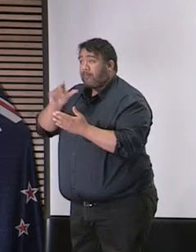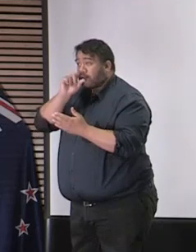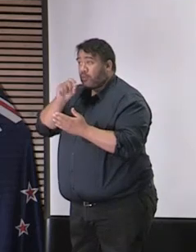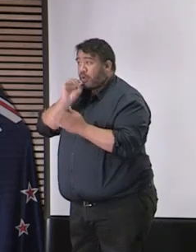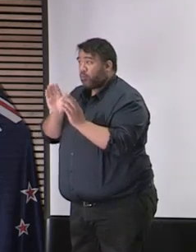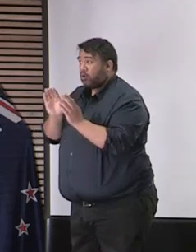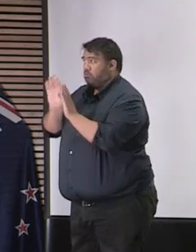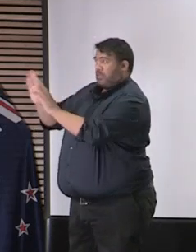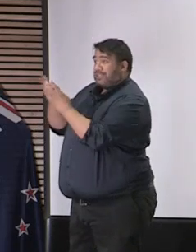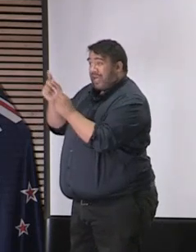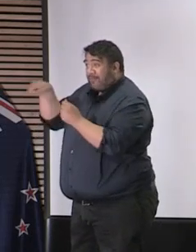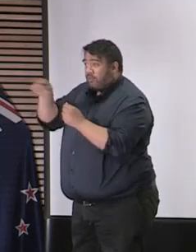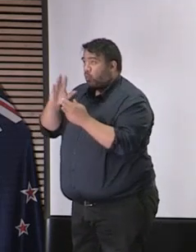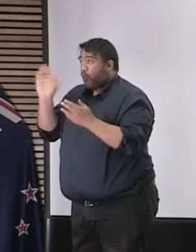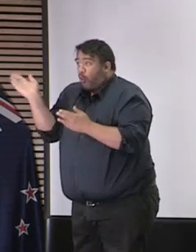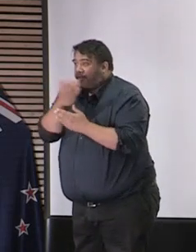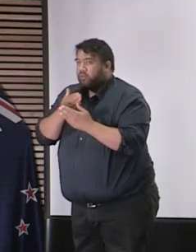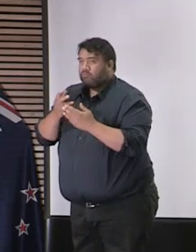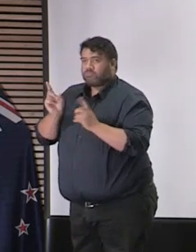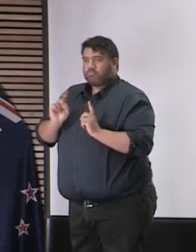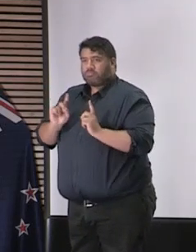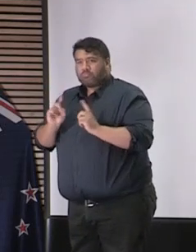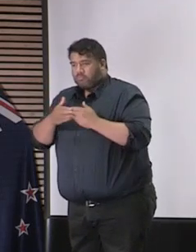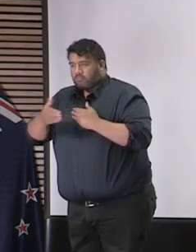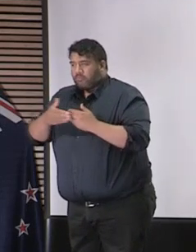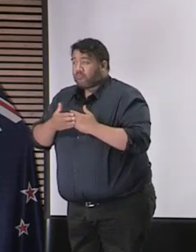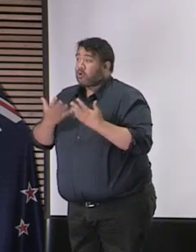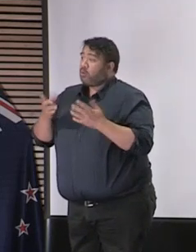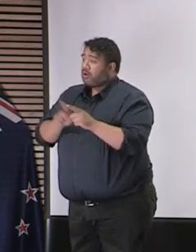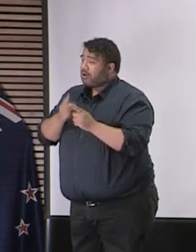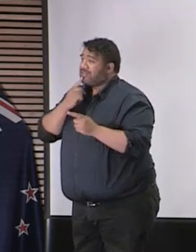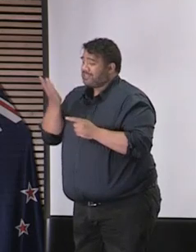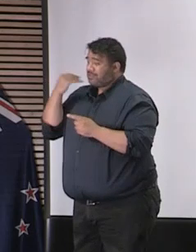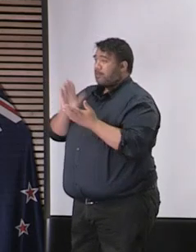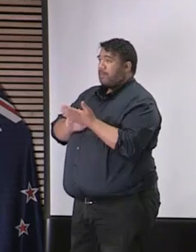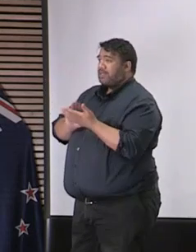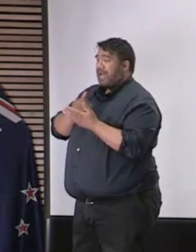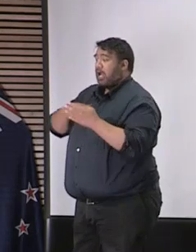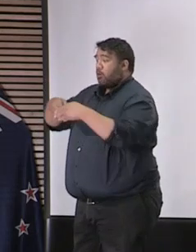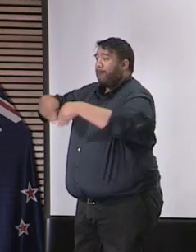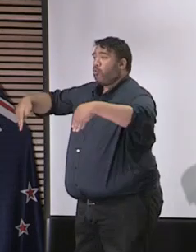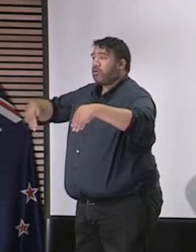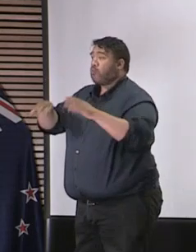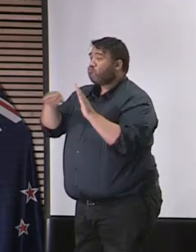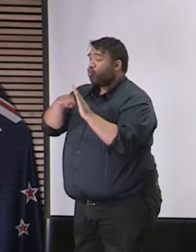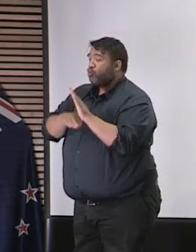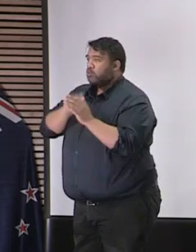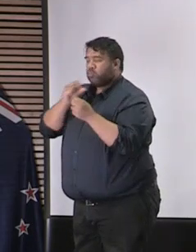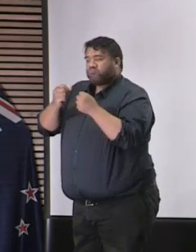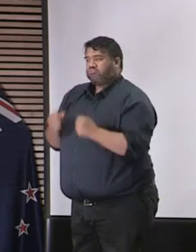looking for mandatory quarantining at particular hot spot countries? PRIME MINISTER JACINDA Across the board. You